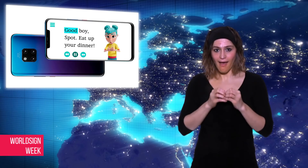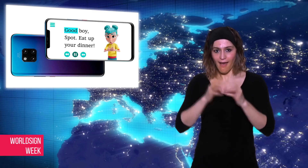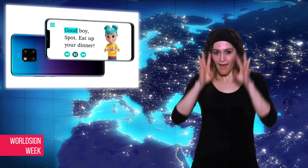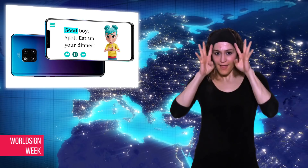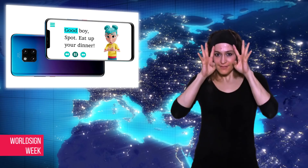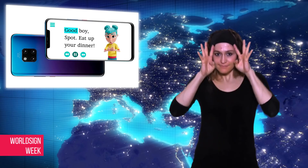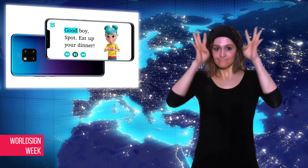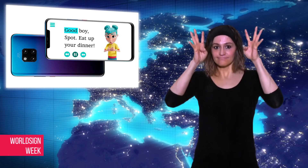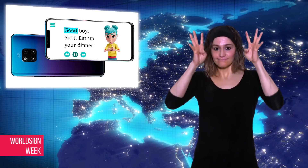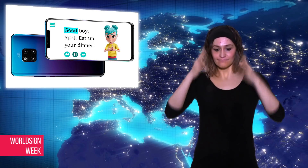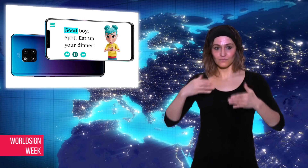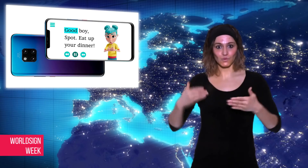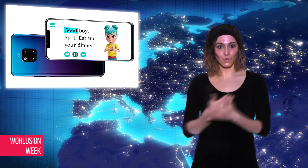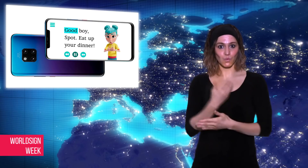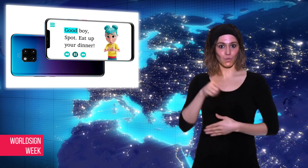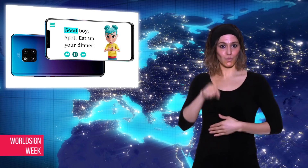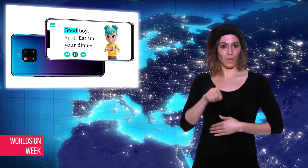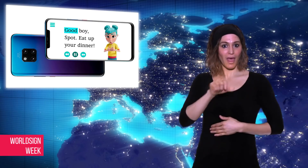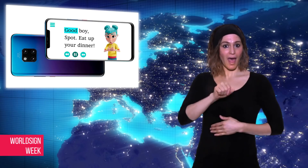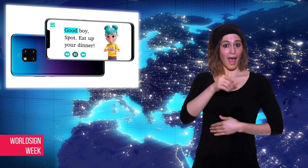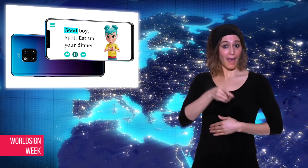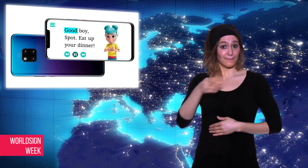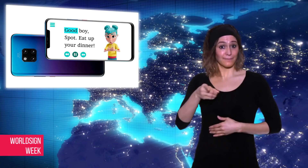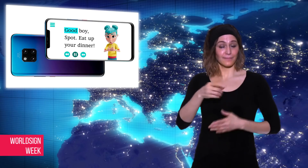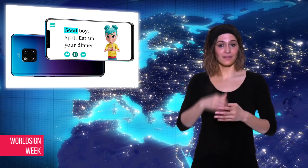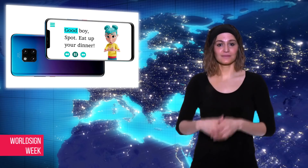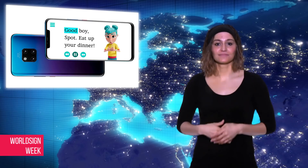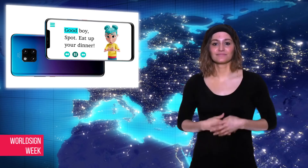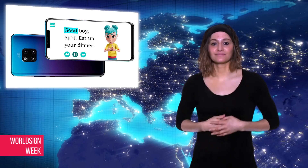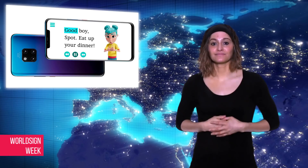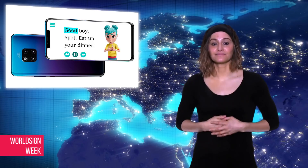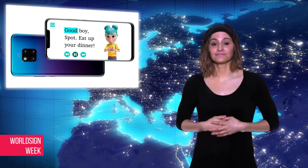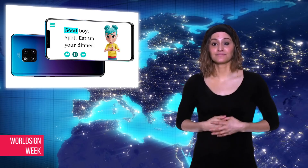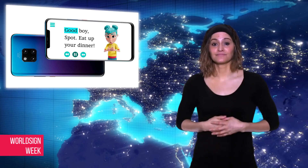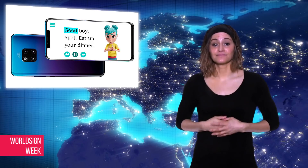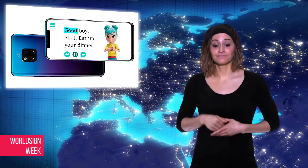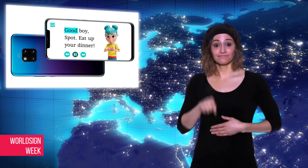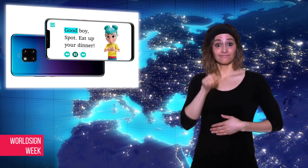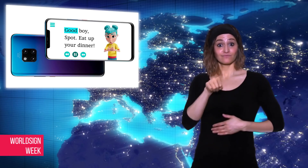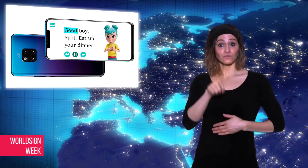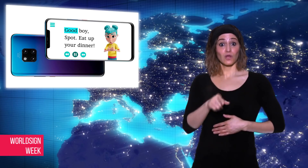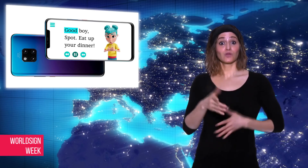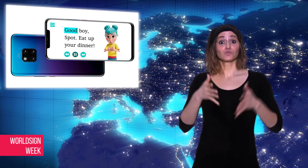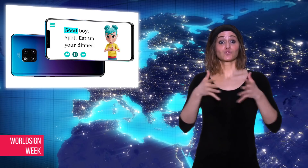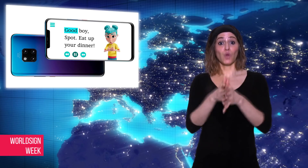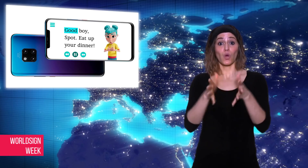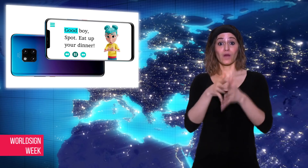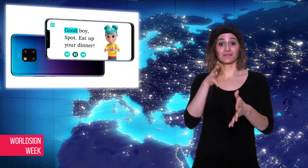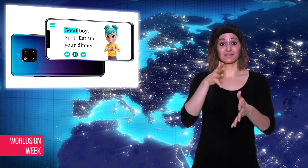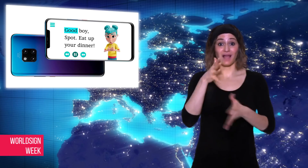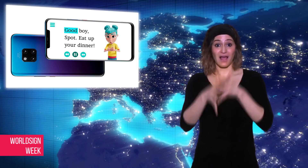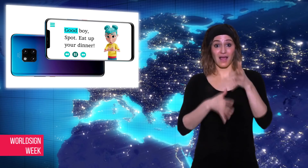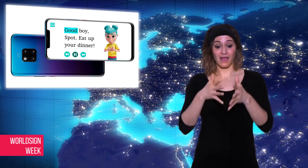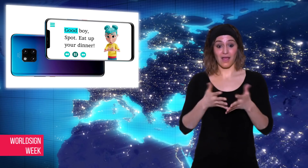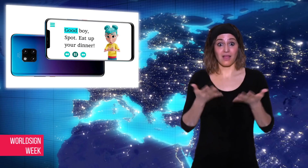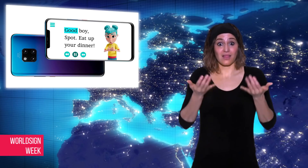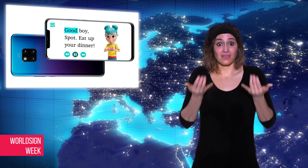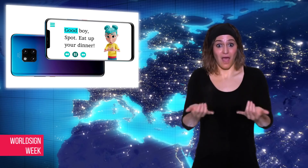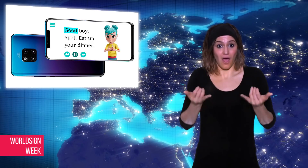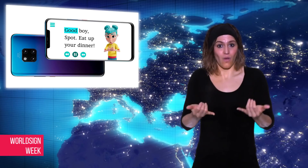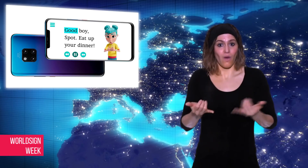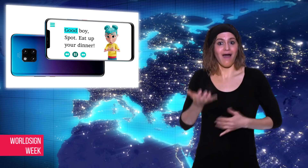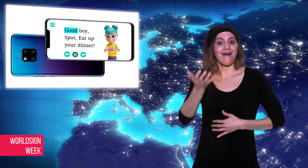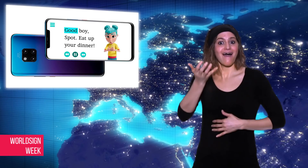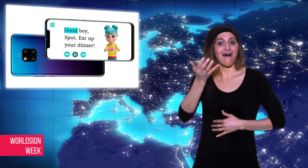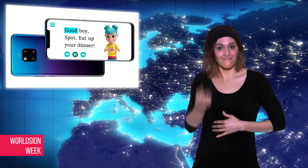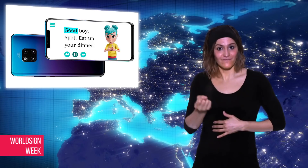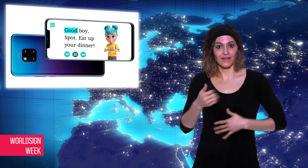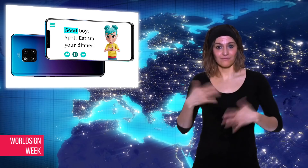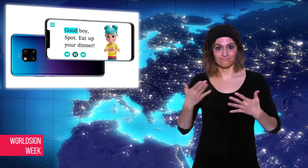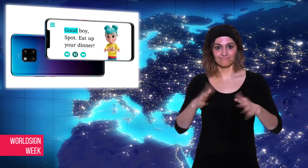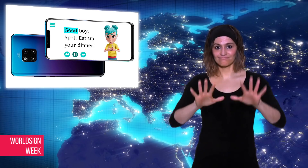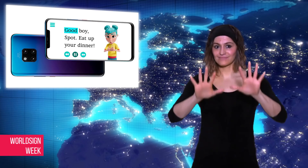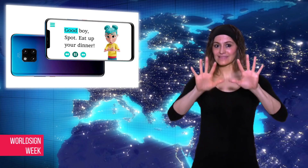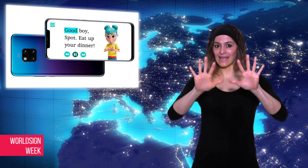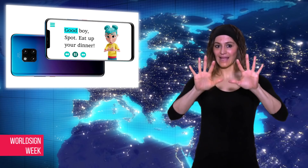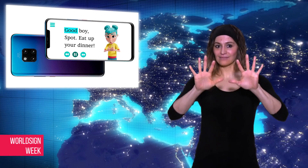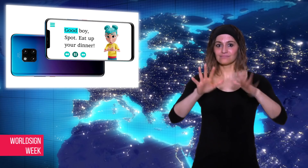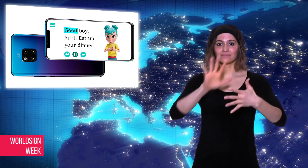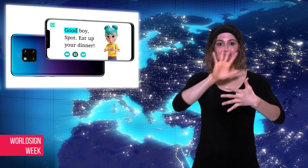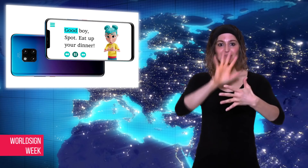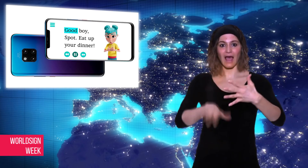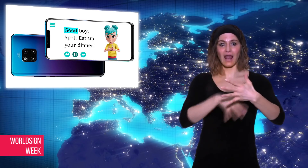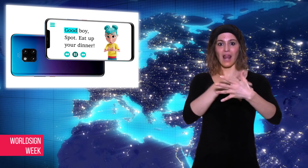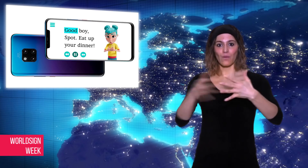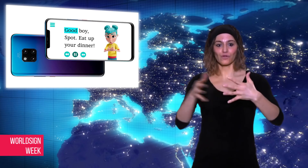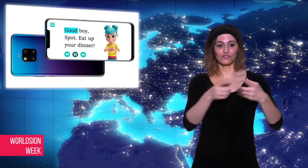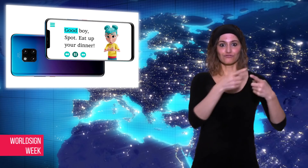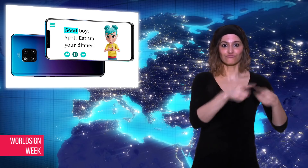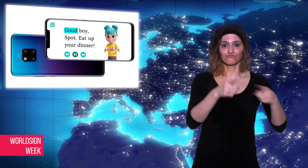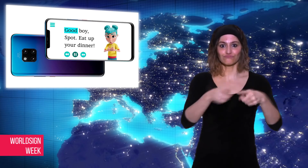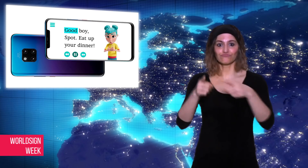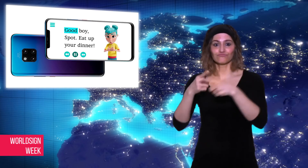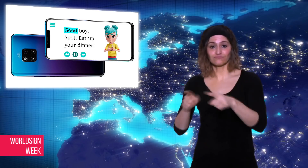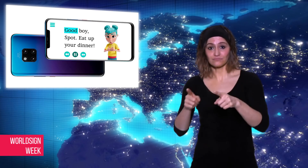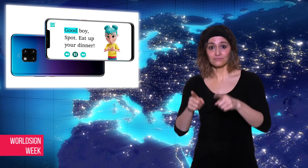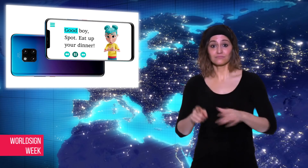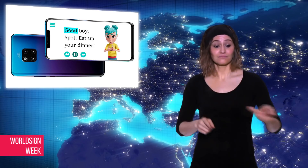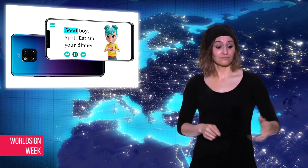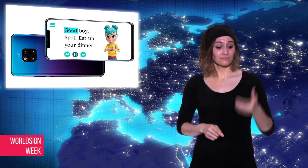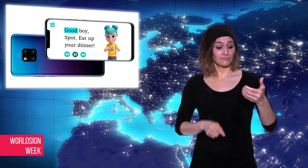the European Union of the Deaf to create their app.